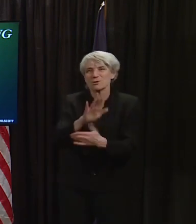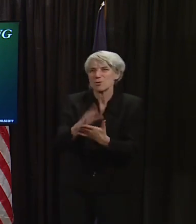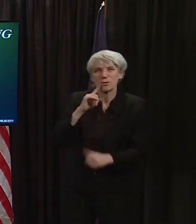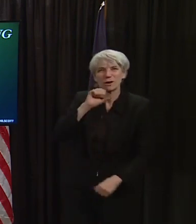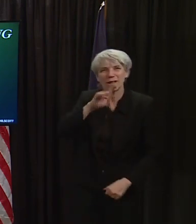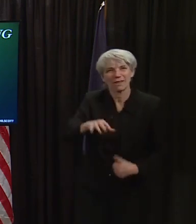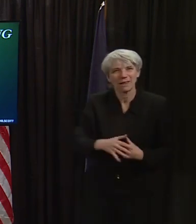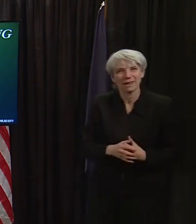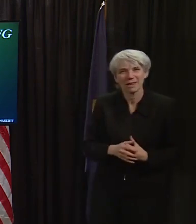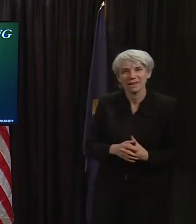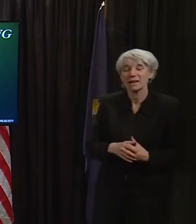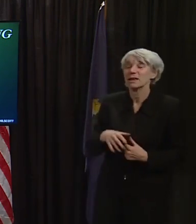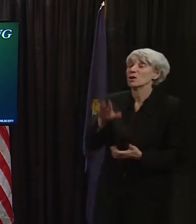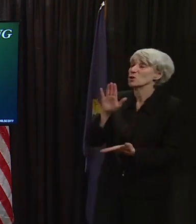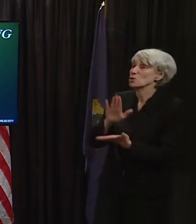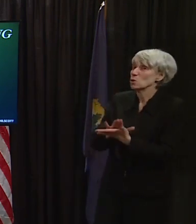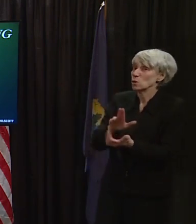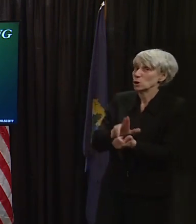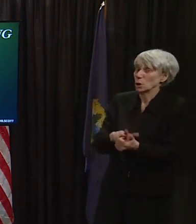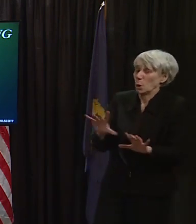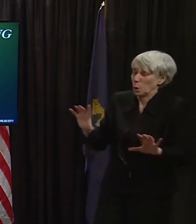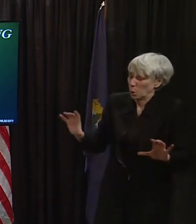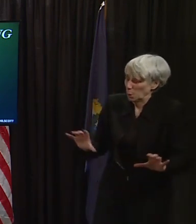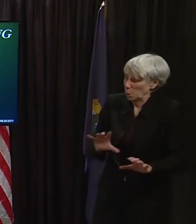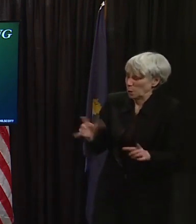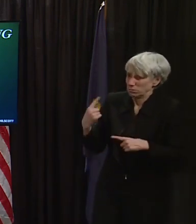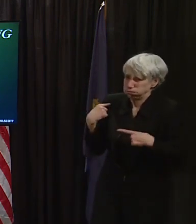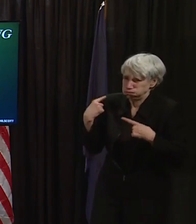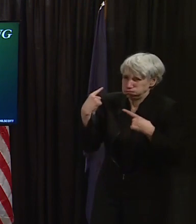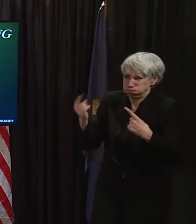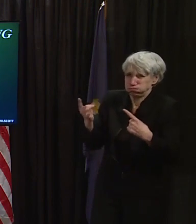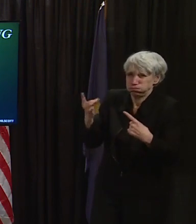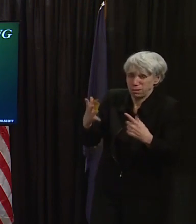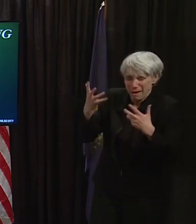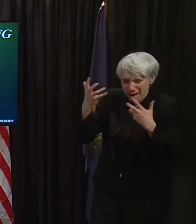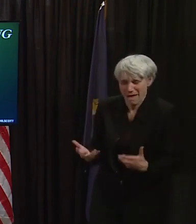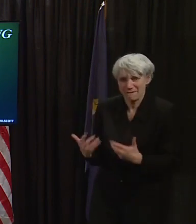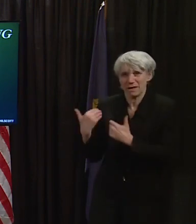after day throughout the pandemic will then be able to be present for testing